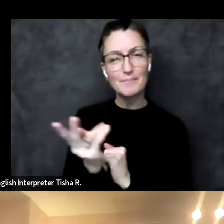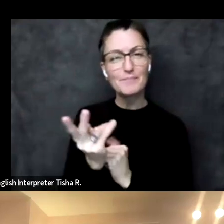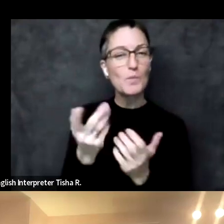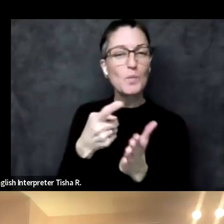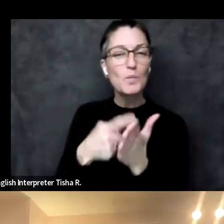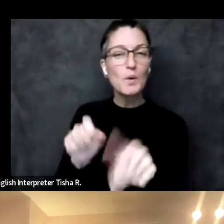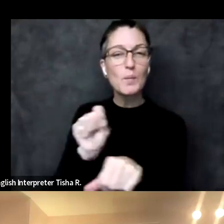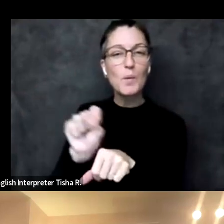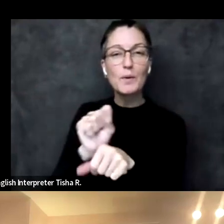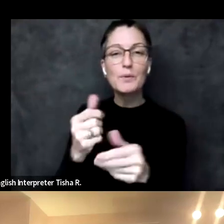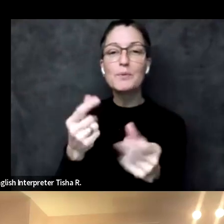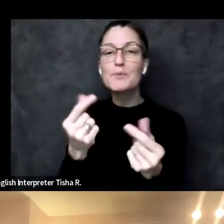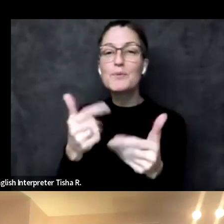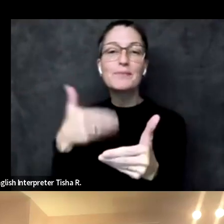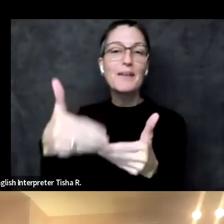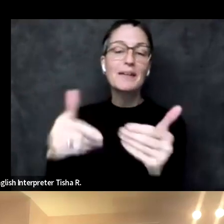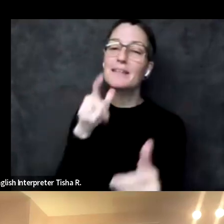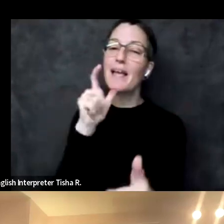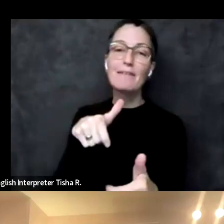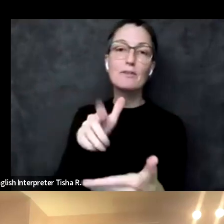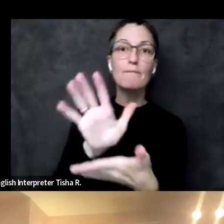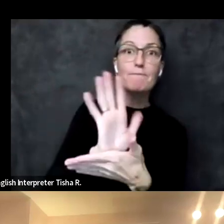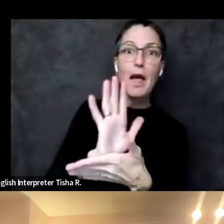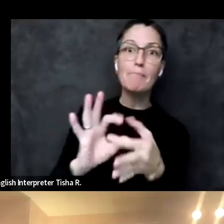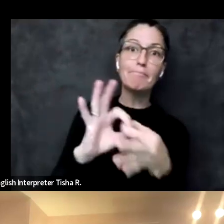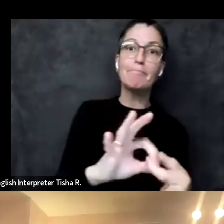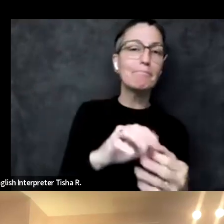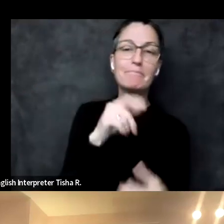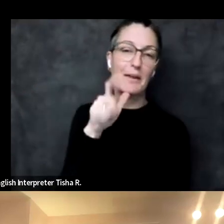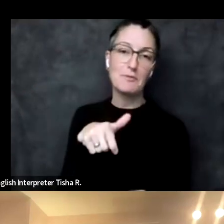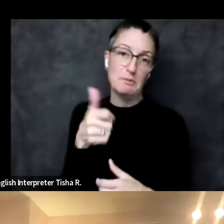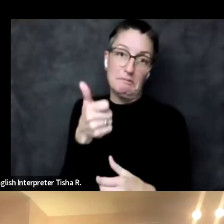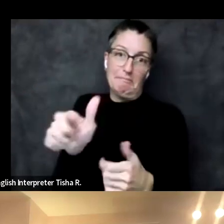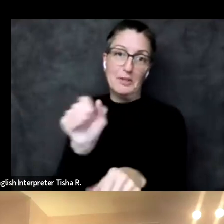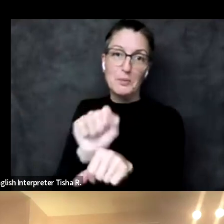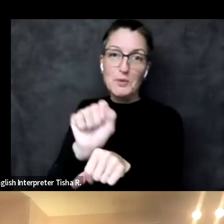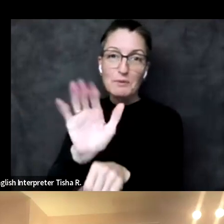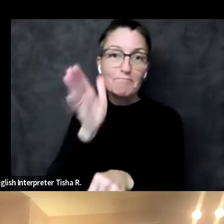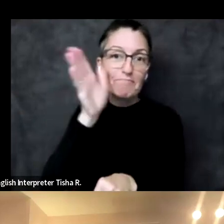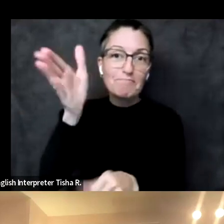And it does not have to be film related. And also, please share,